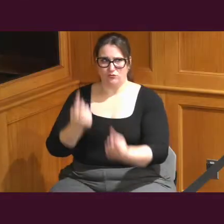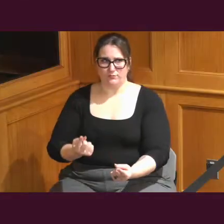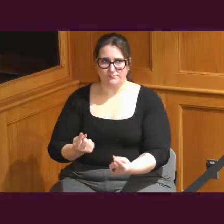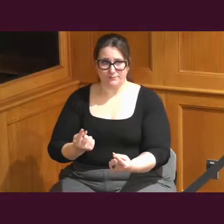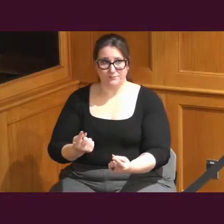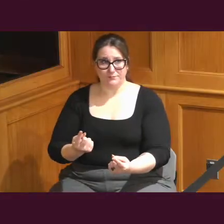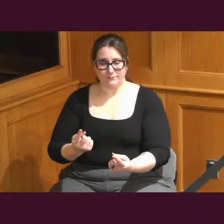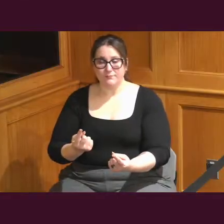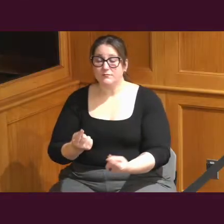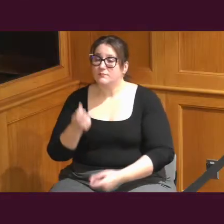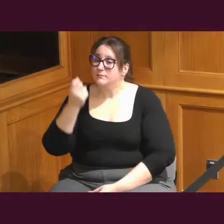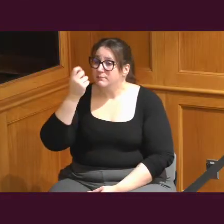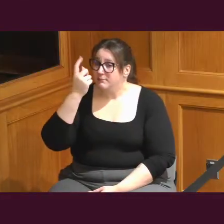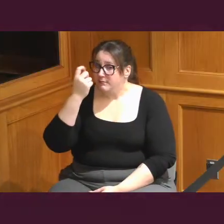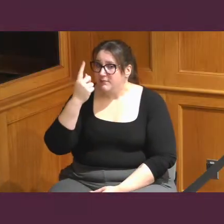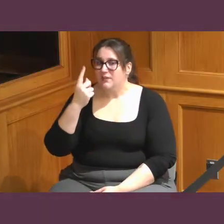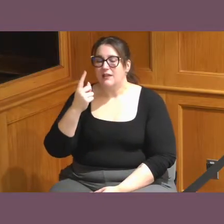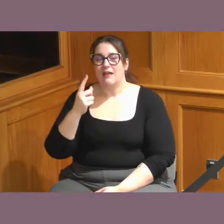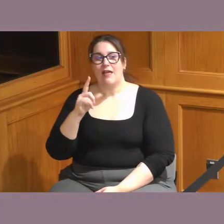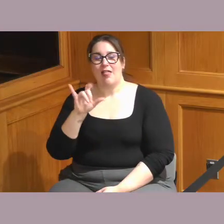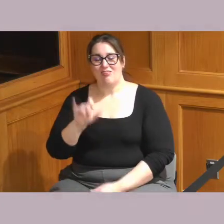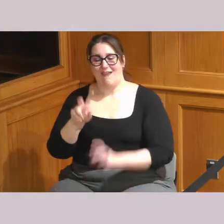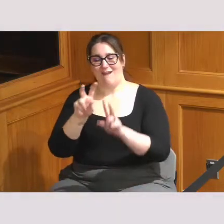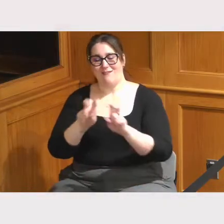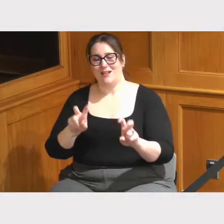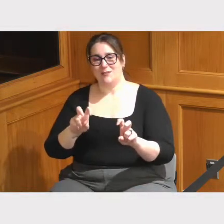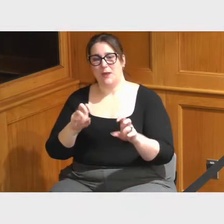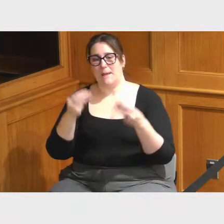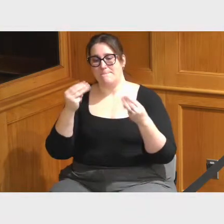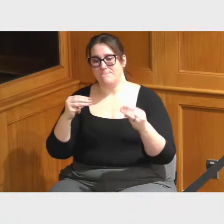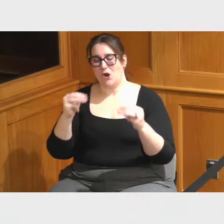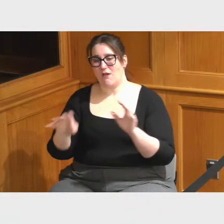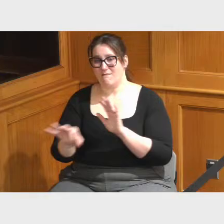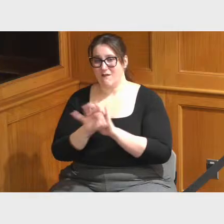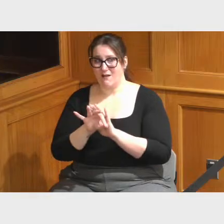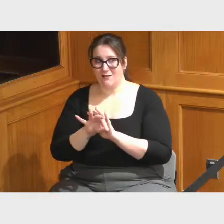briefly the assessment and market findings. Some of the assessment findings that really can also be